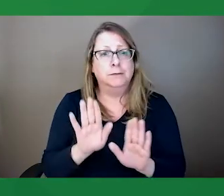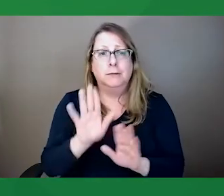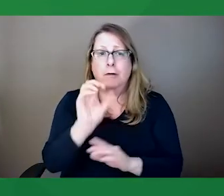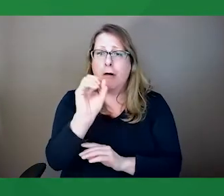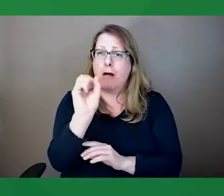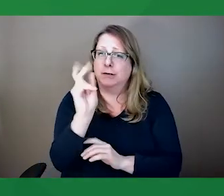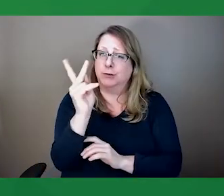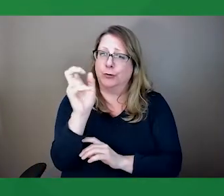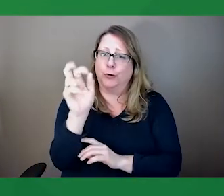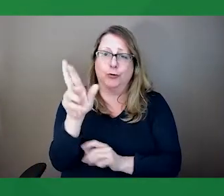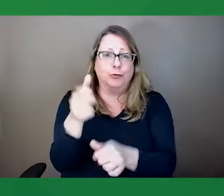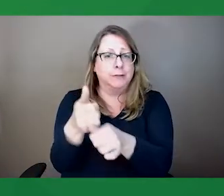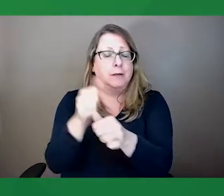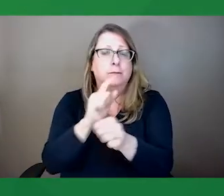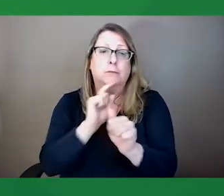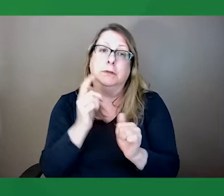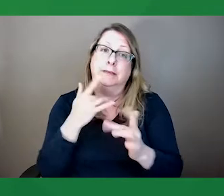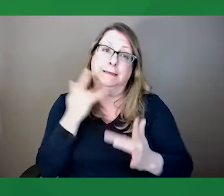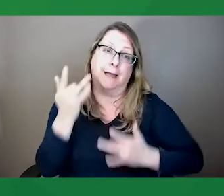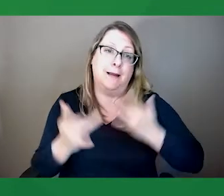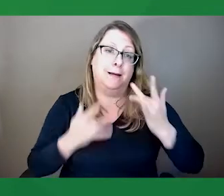But with that, there's a few challenges and he's going to have